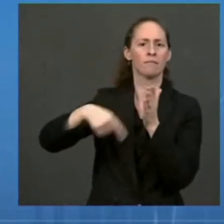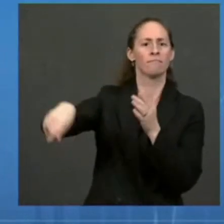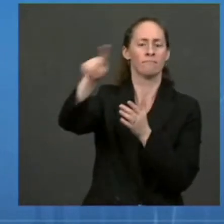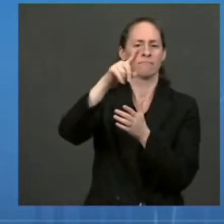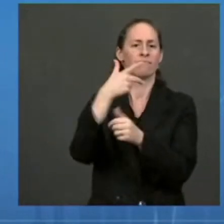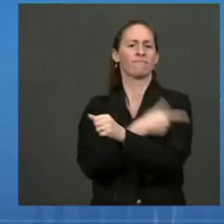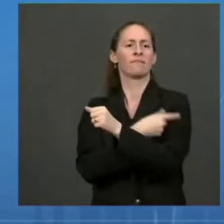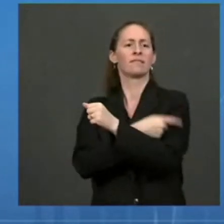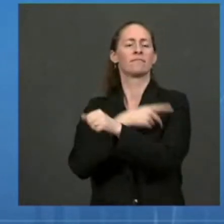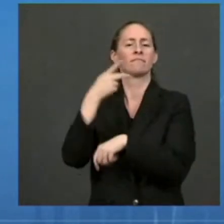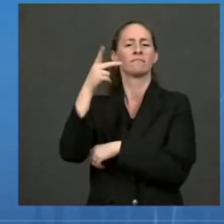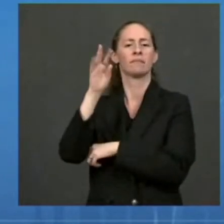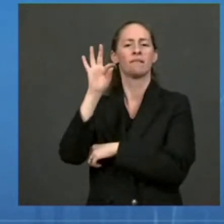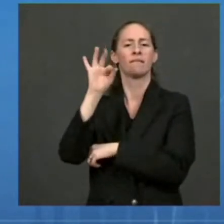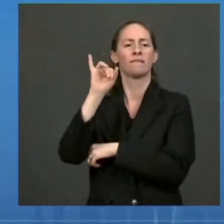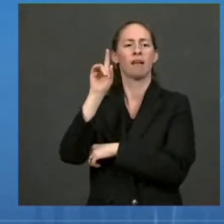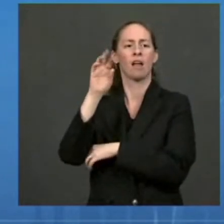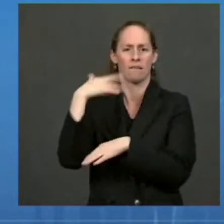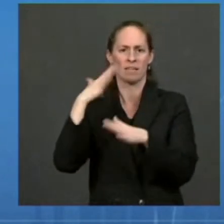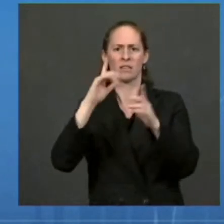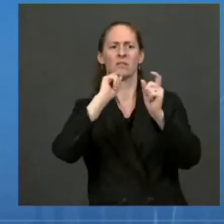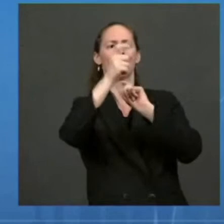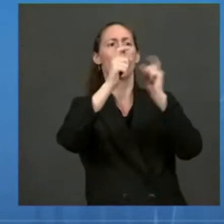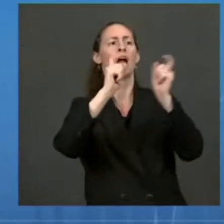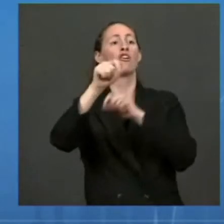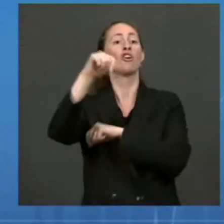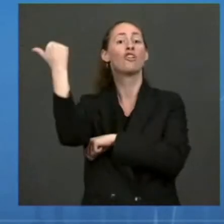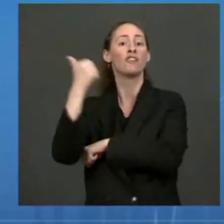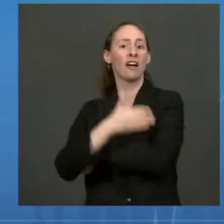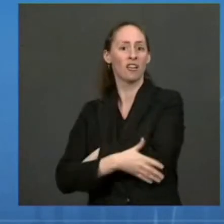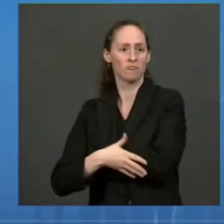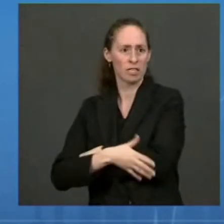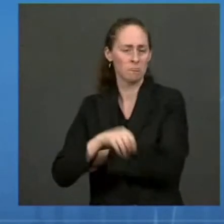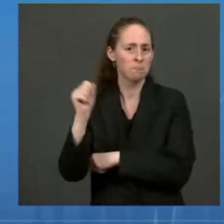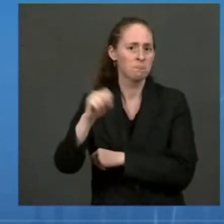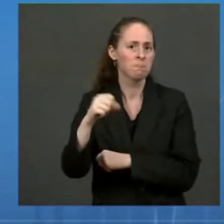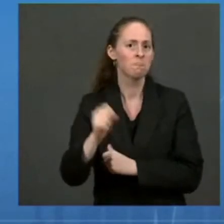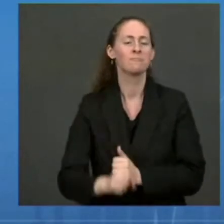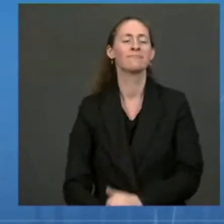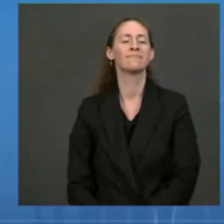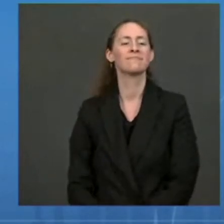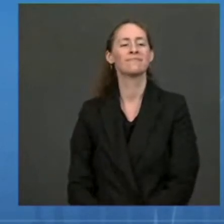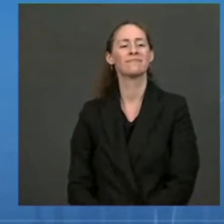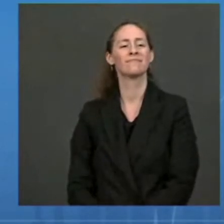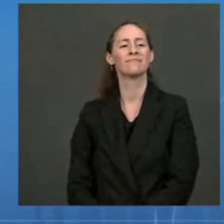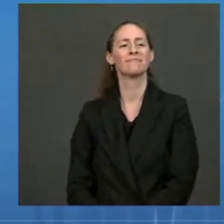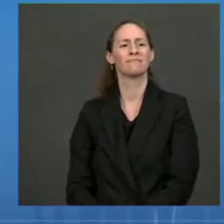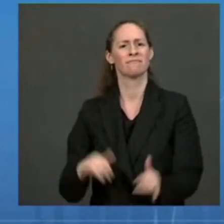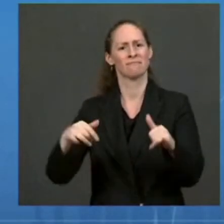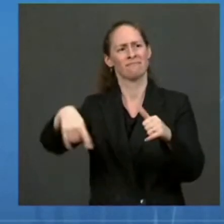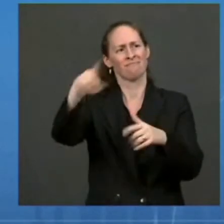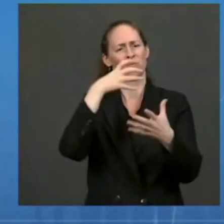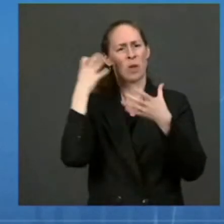PURCHASED 500 MILLION DOSES OF PFIZER TO DONATE, I WILL